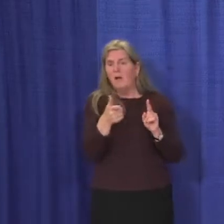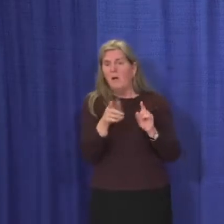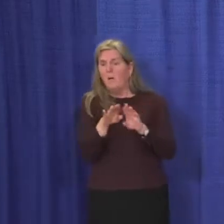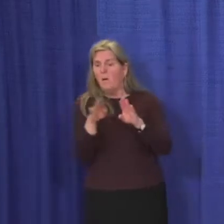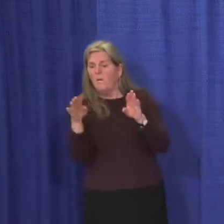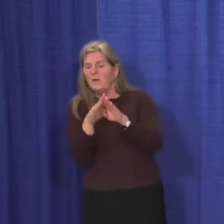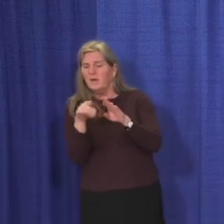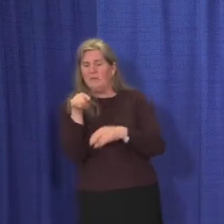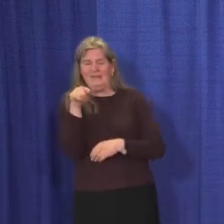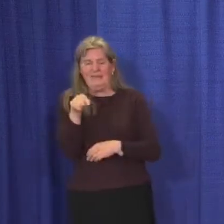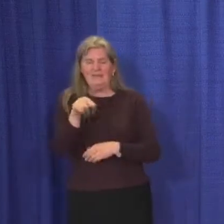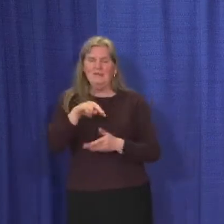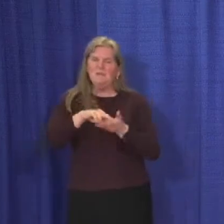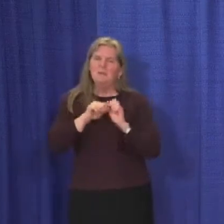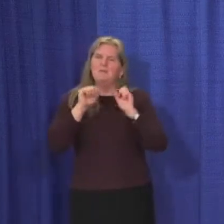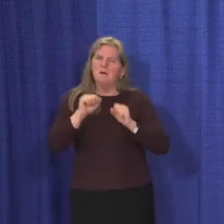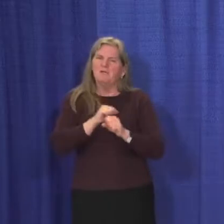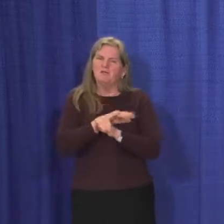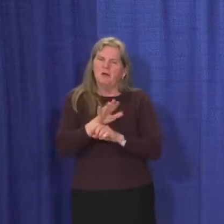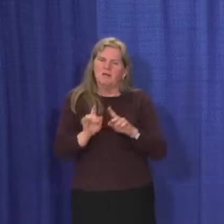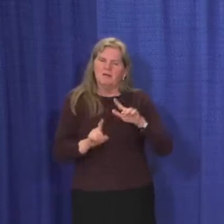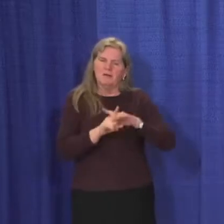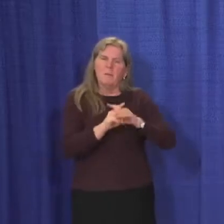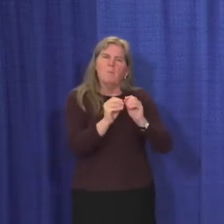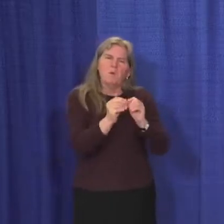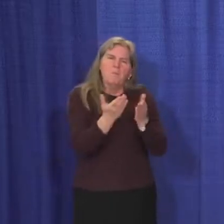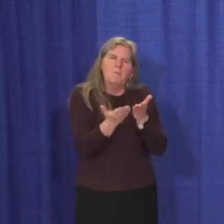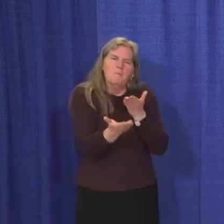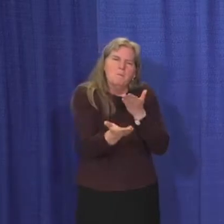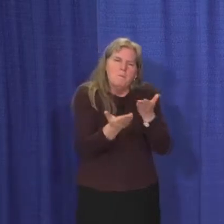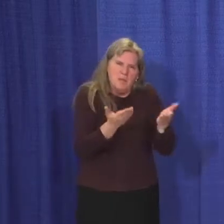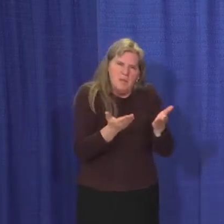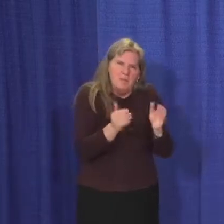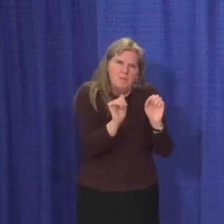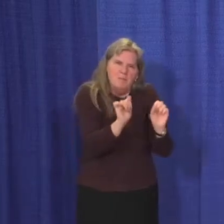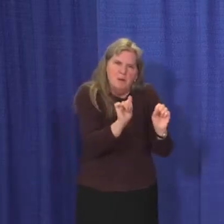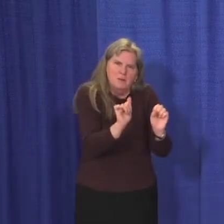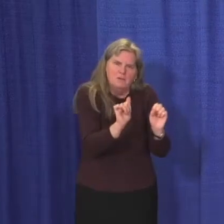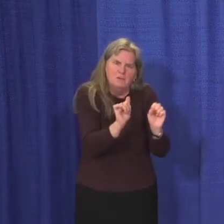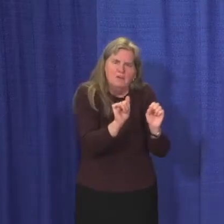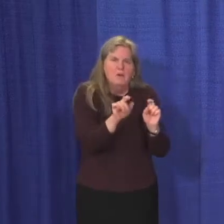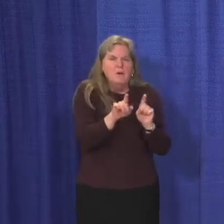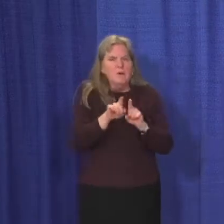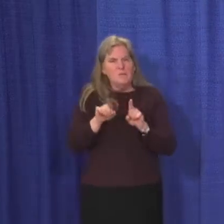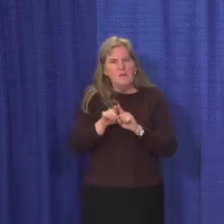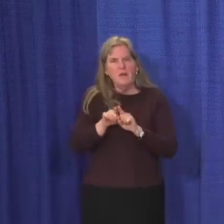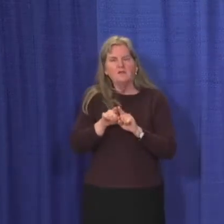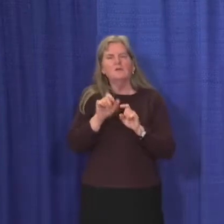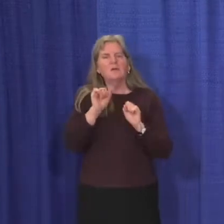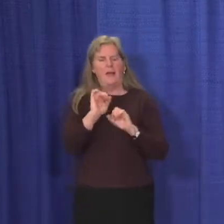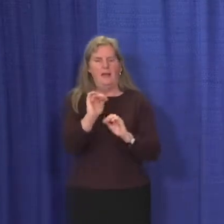up. It could mean more cases in Yukon.